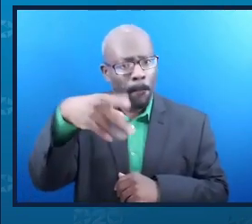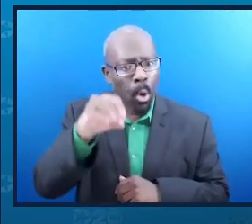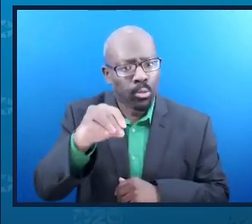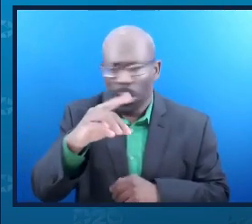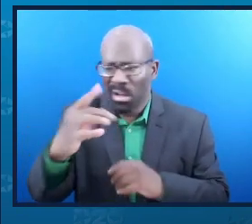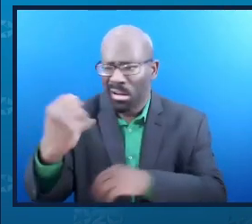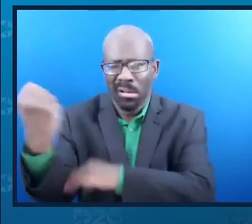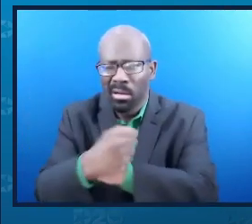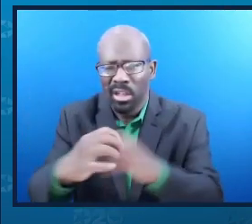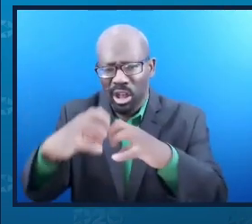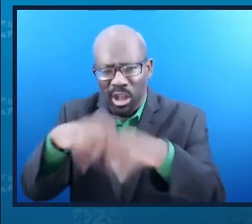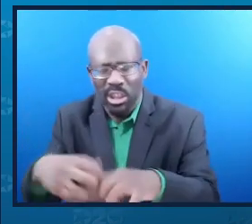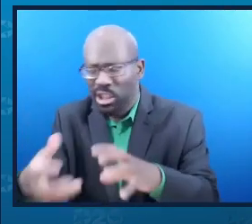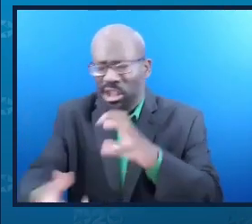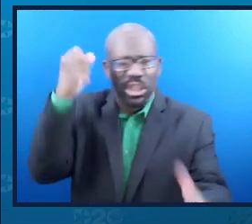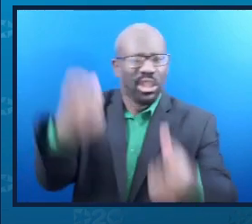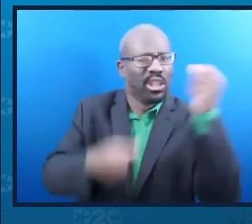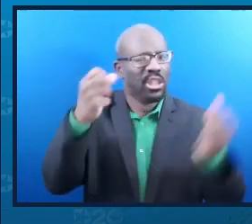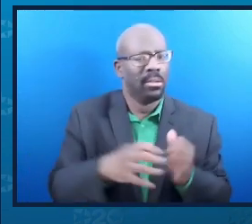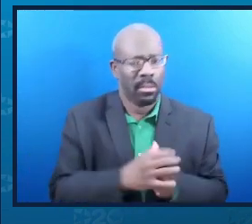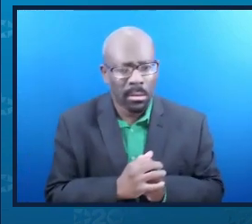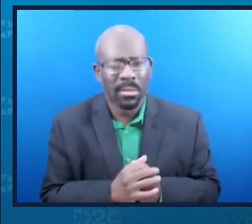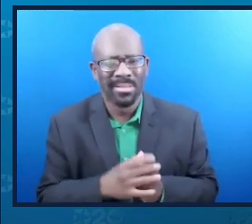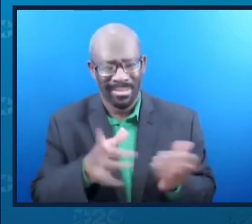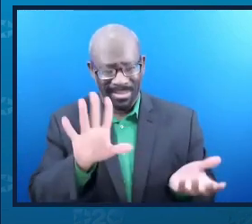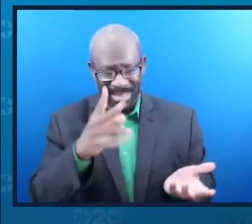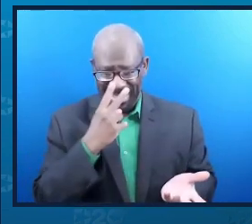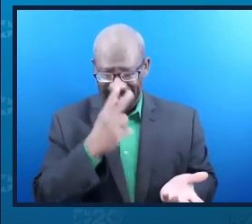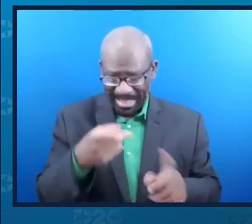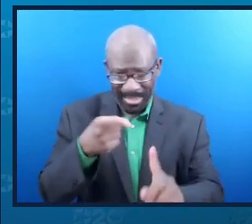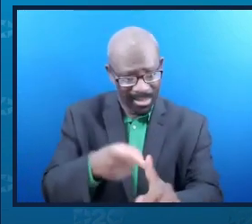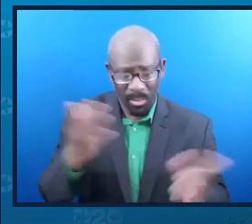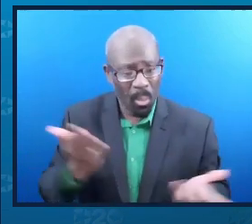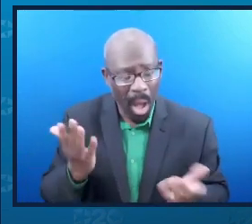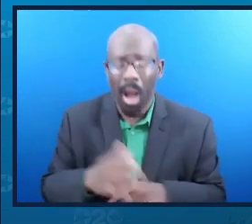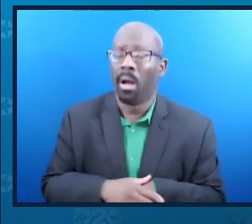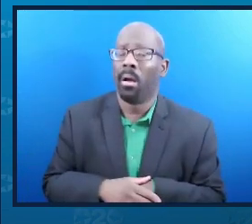THAT WILL HELP FIGHT CLIMATE CHANGE. VOTE FOR PARENTS LOSING SLEEP TRYING TO FIGURE OUT HOW TO